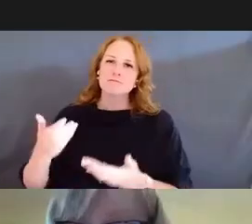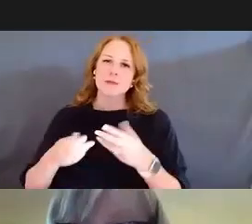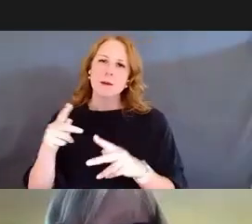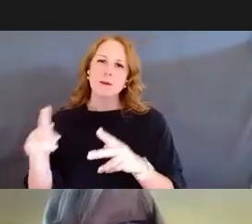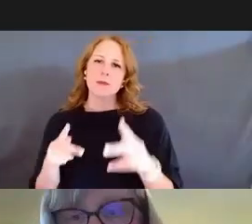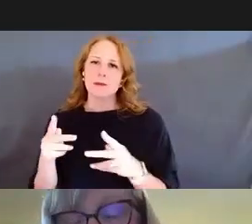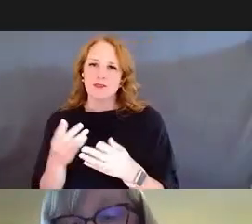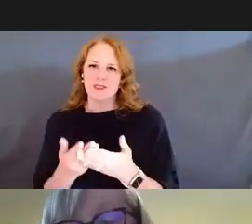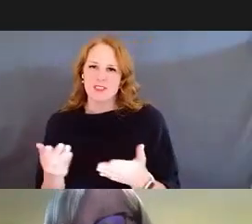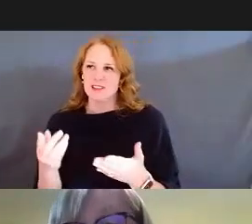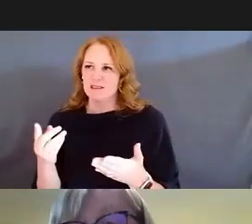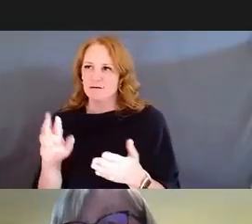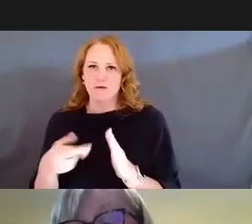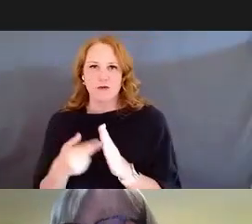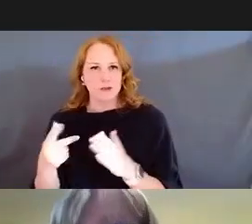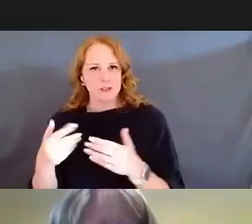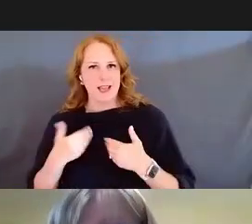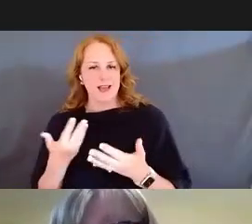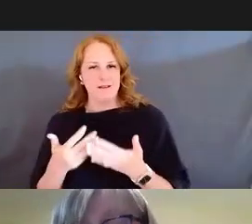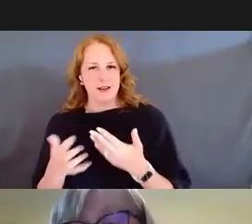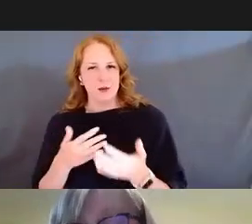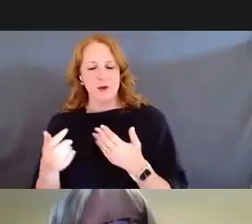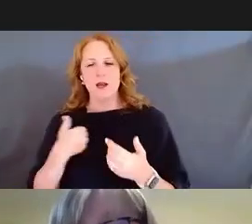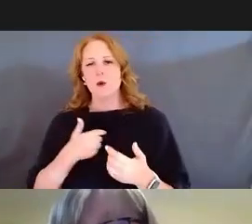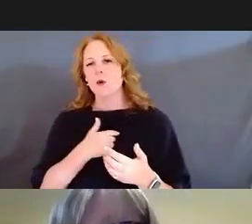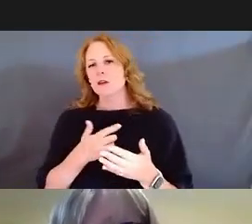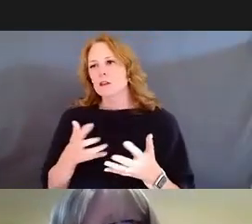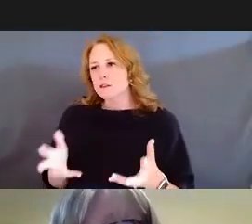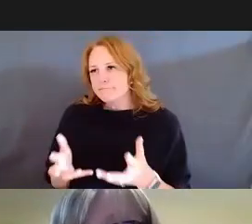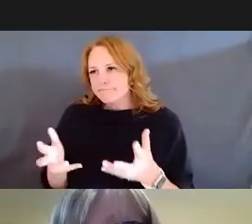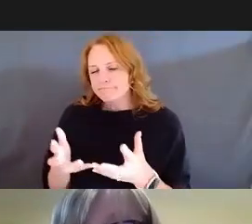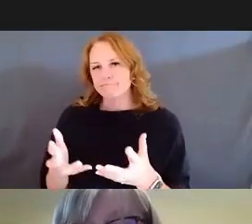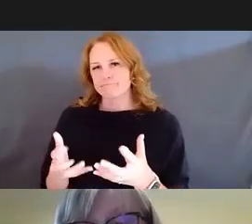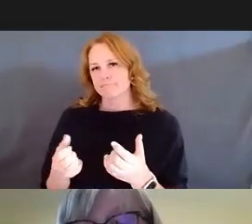they need to do anyway. We're just paving the way for them to connect with these employment agencies